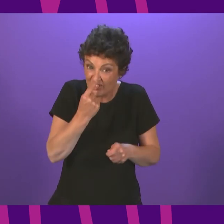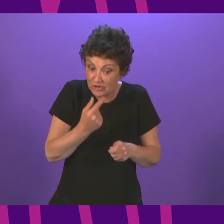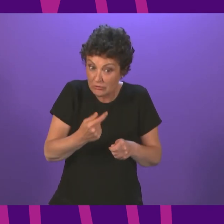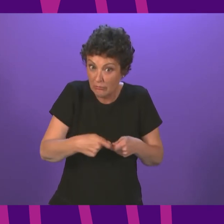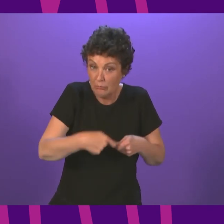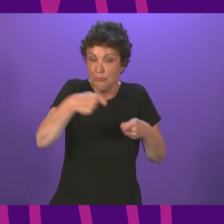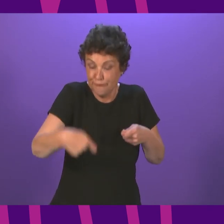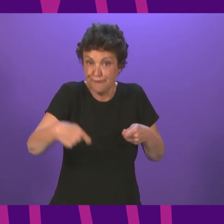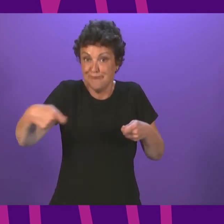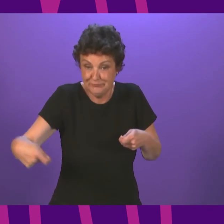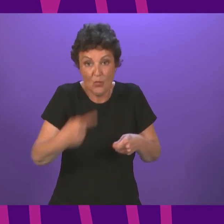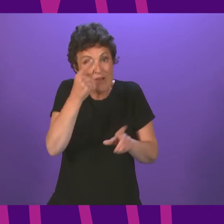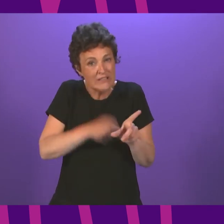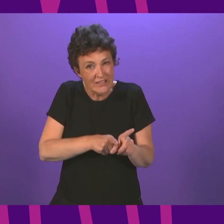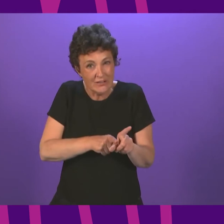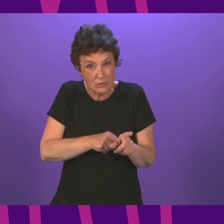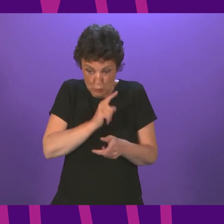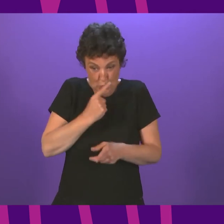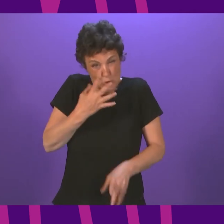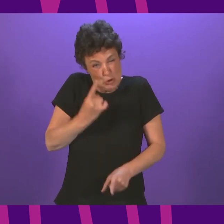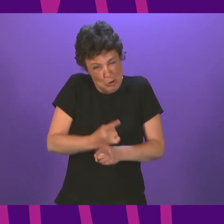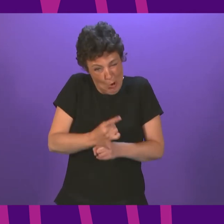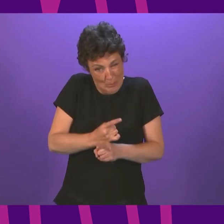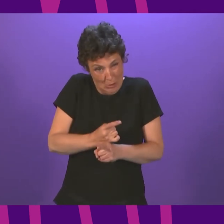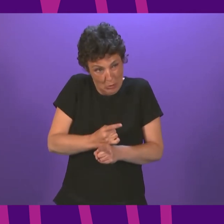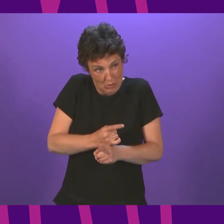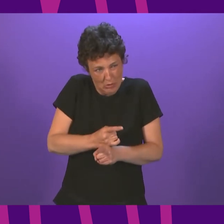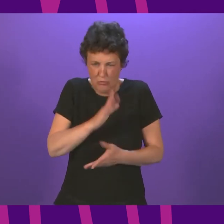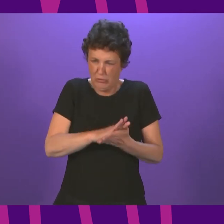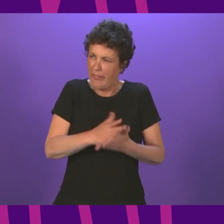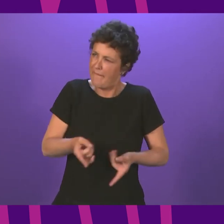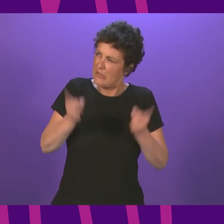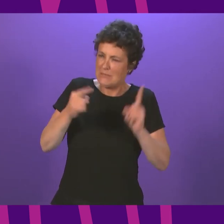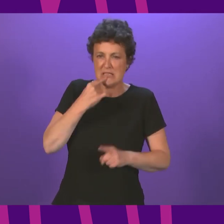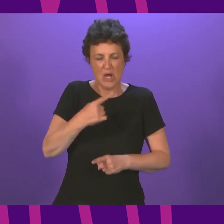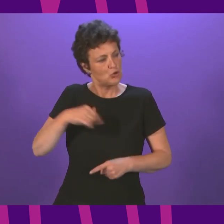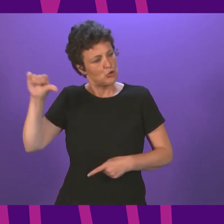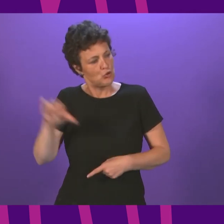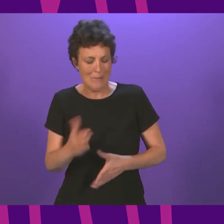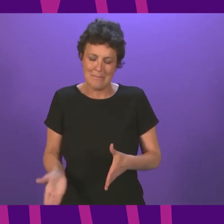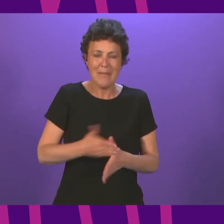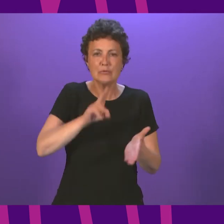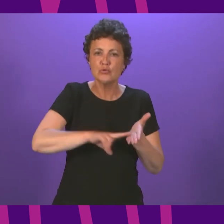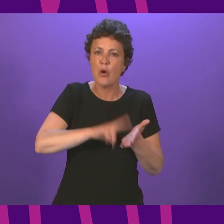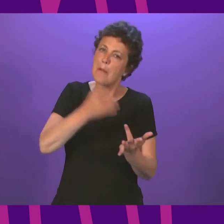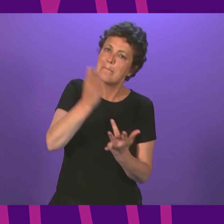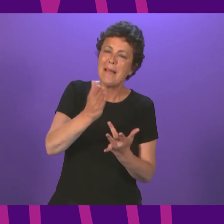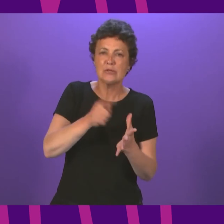extension of the act with regard to social care and on the need to restore care packages and respite to pre-pandemic levels. Changes to monitoring and reporting, and changes to